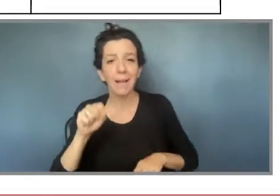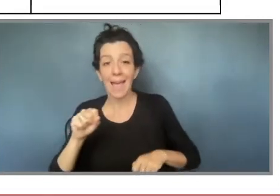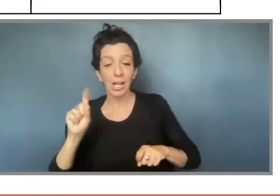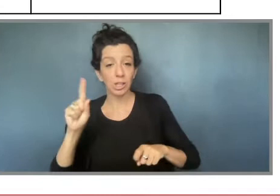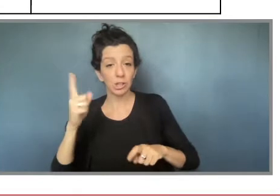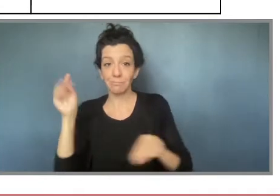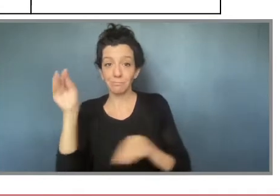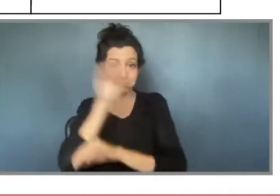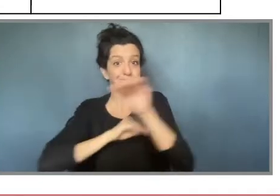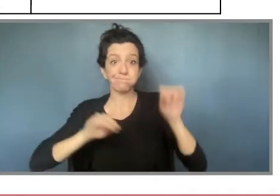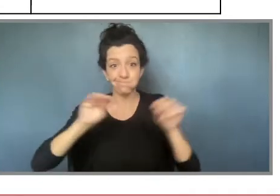Of the things.